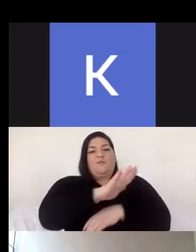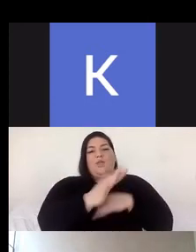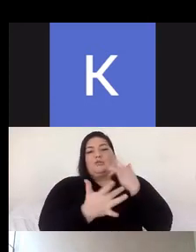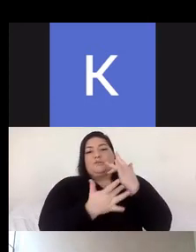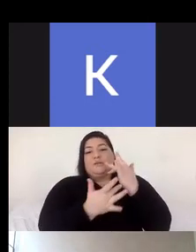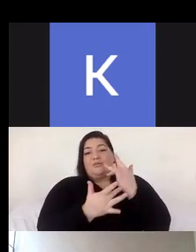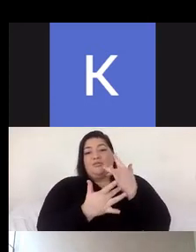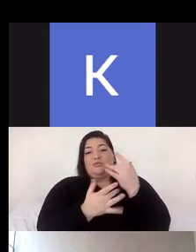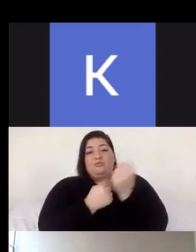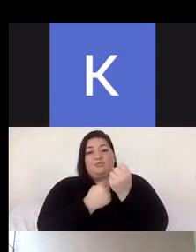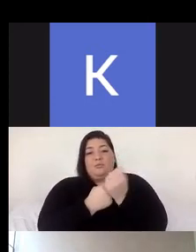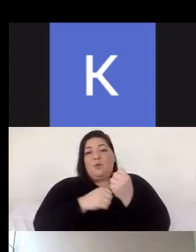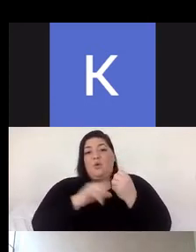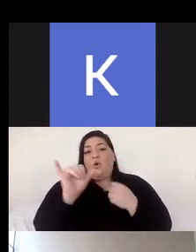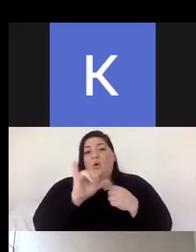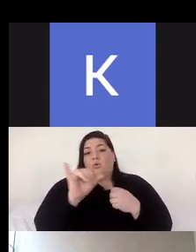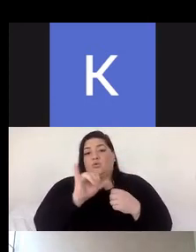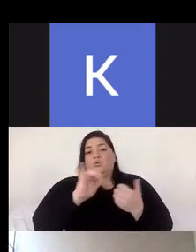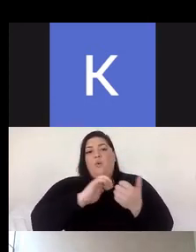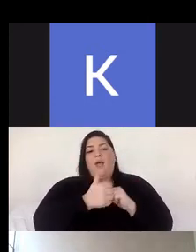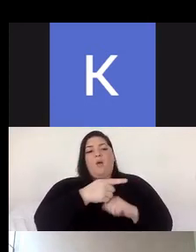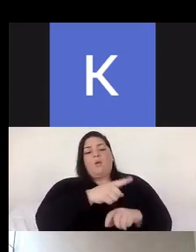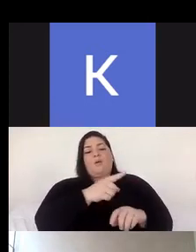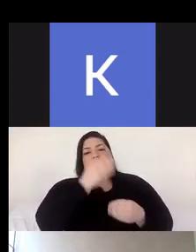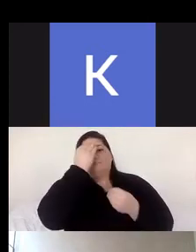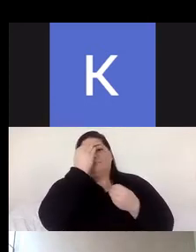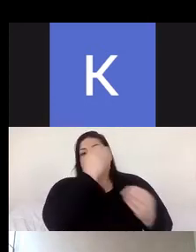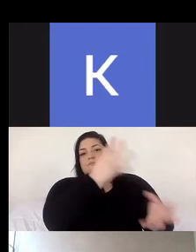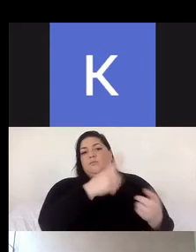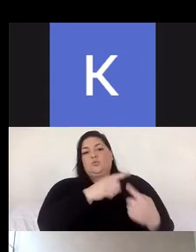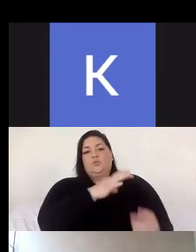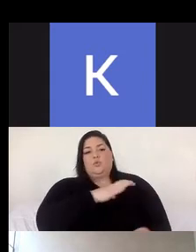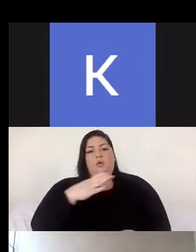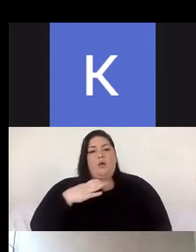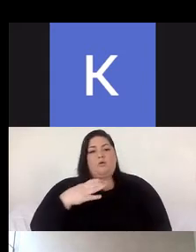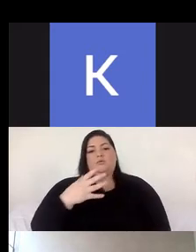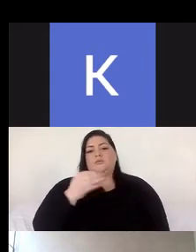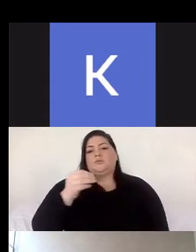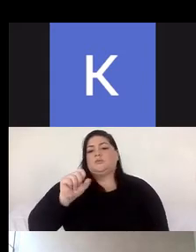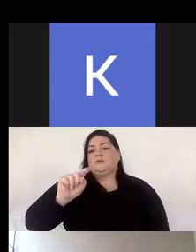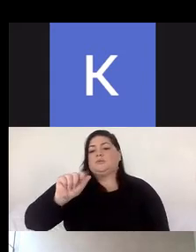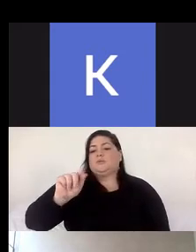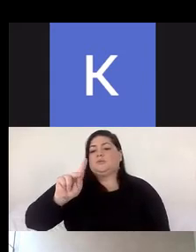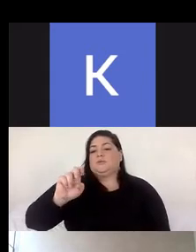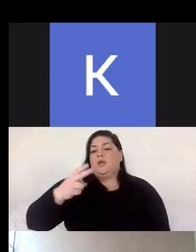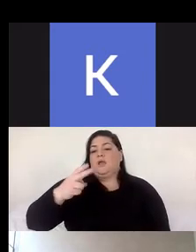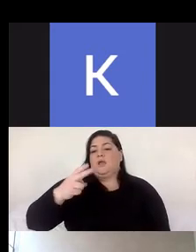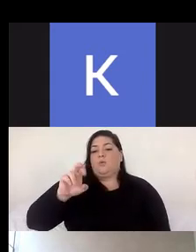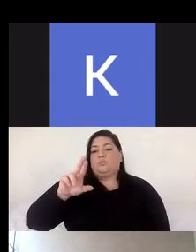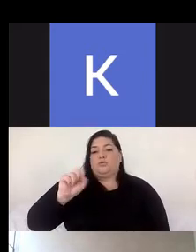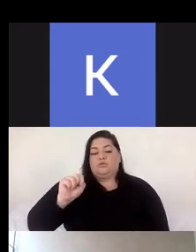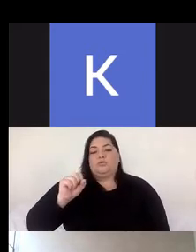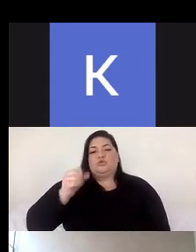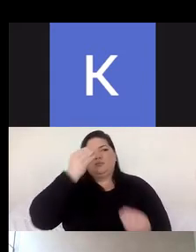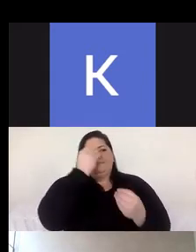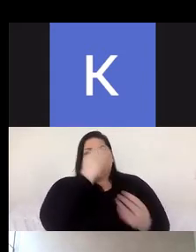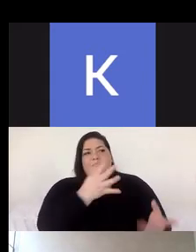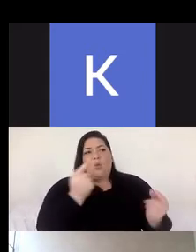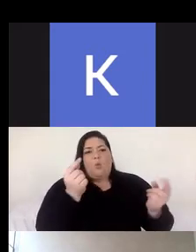and also to report back to Congress and other stakeholders what's going on in the field.